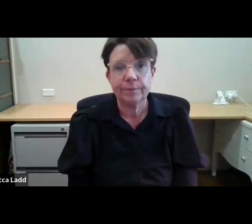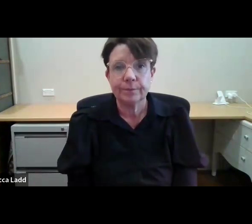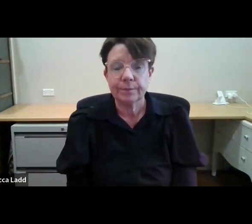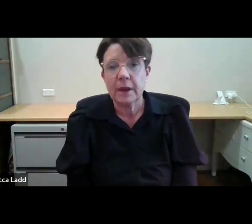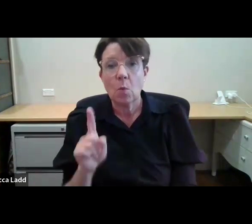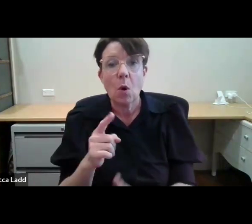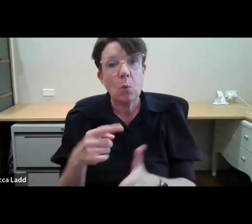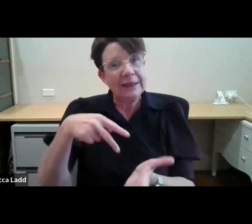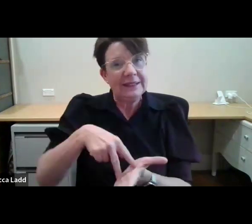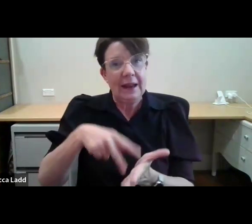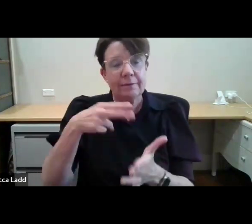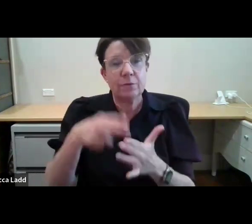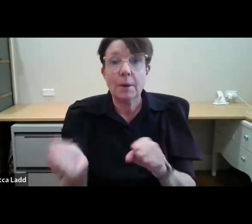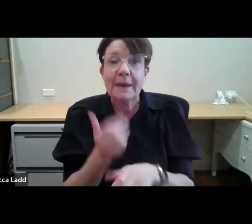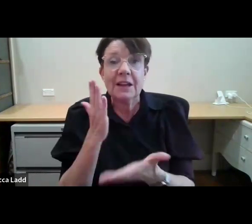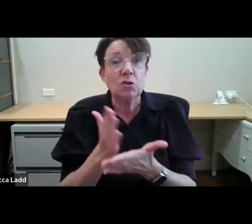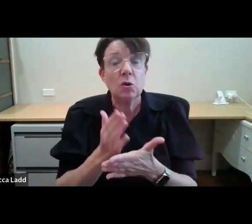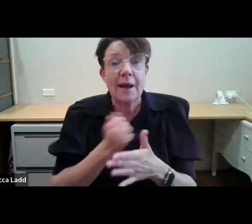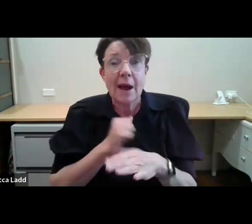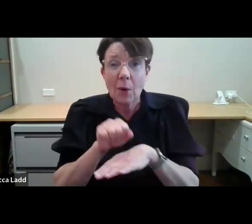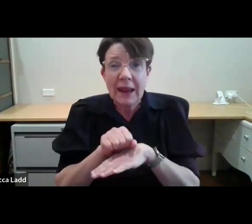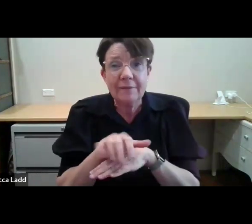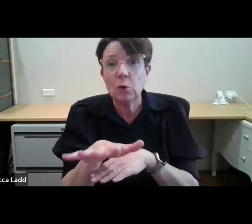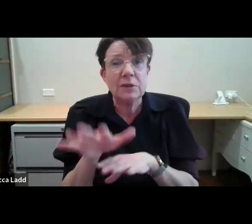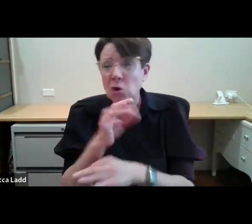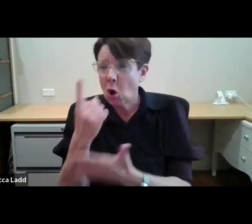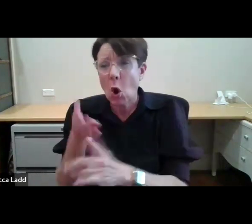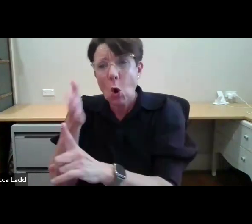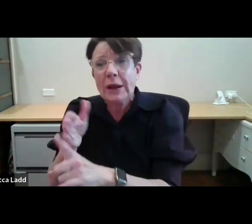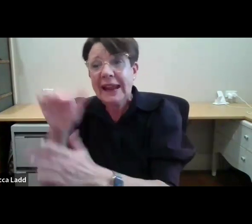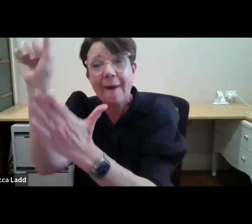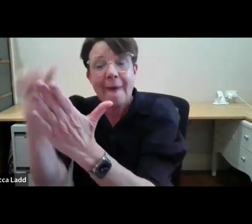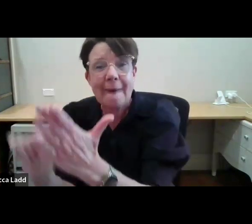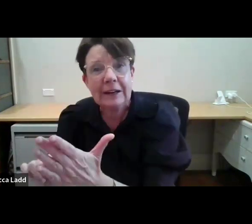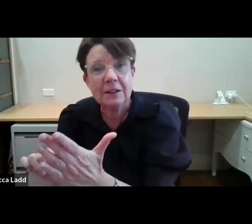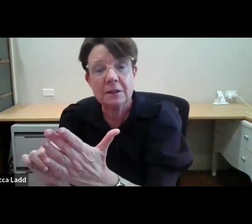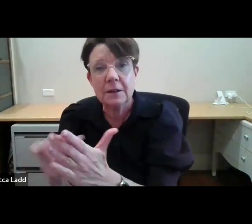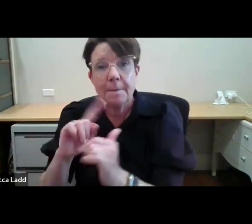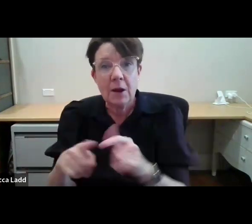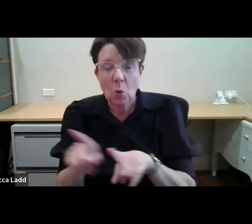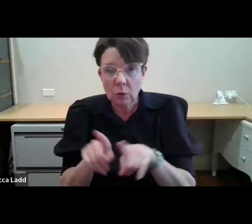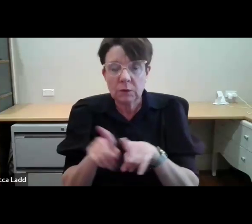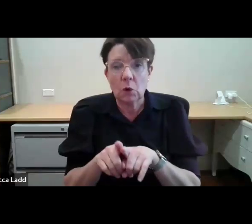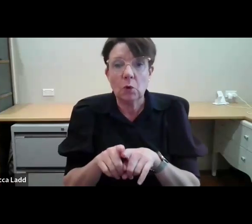supporters and potential supporters of what we think, who we are, what we want to do and how we